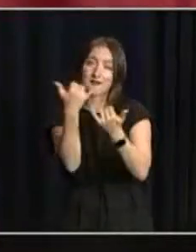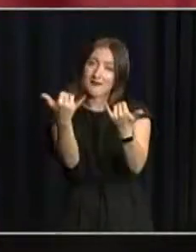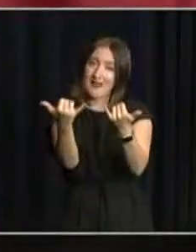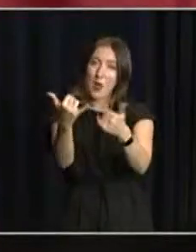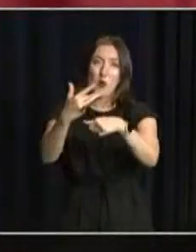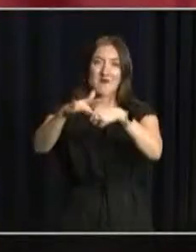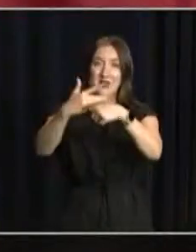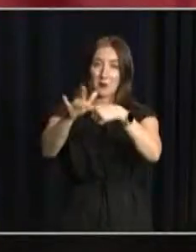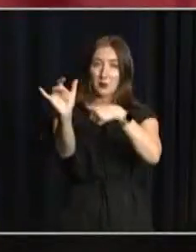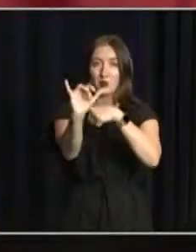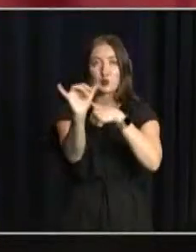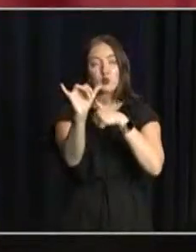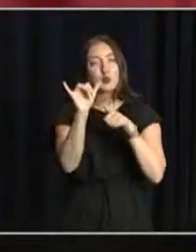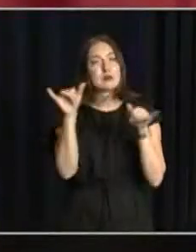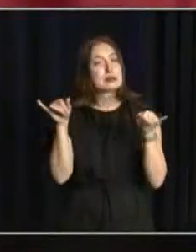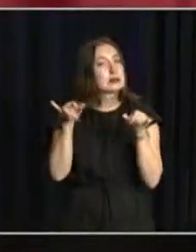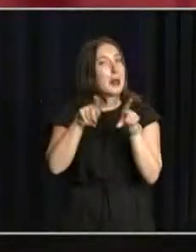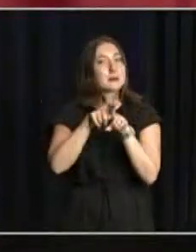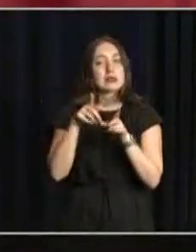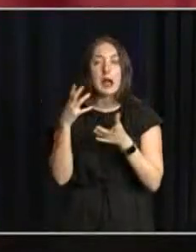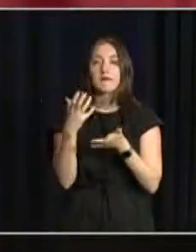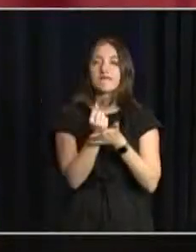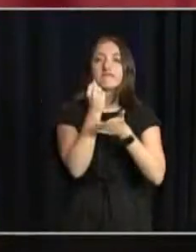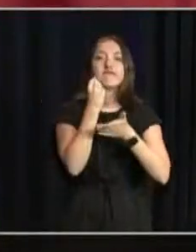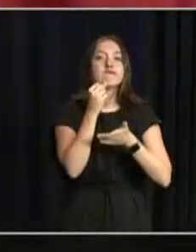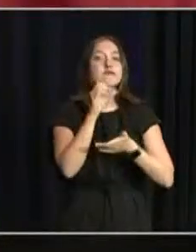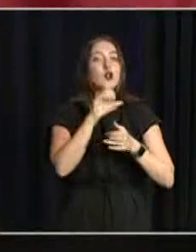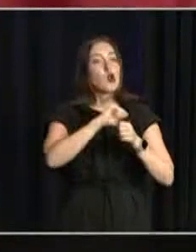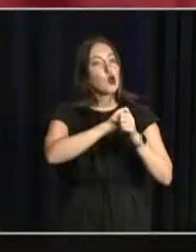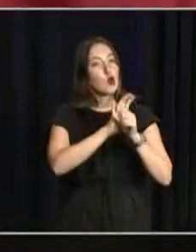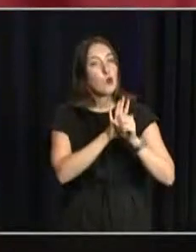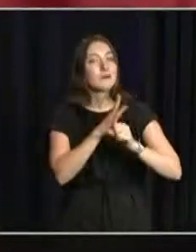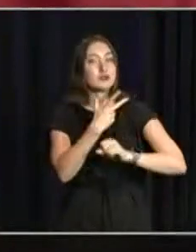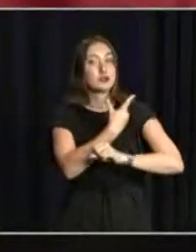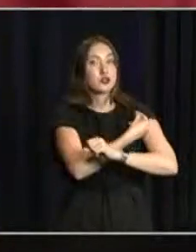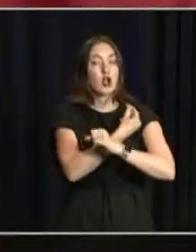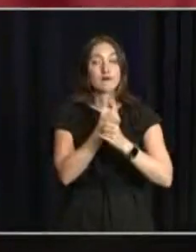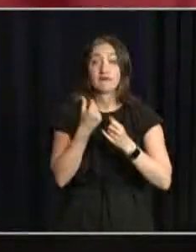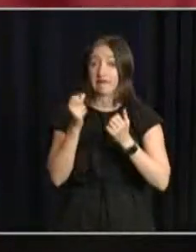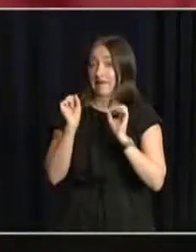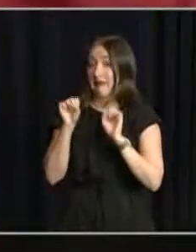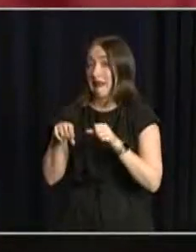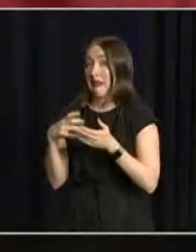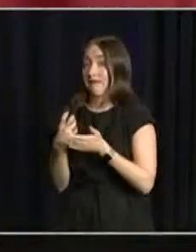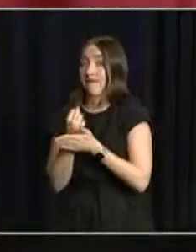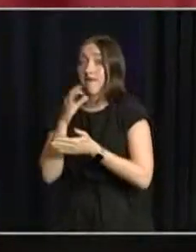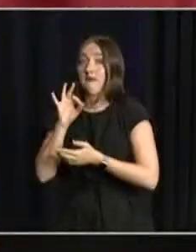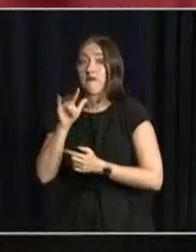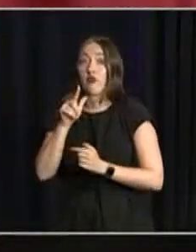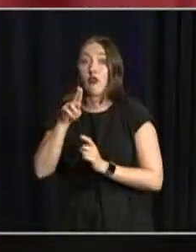you stop by for your COVID-19 vaccine. We are entering flu season. We want to make sure that we're